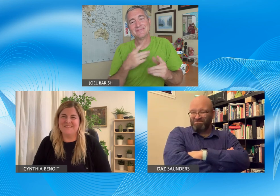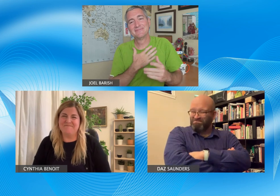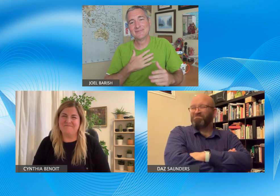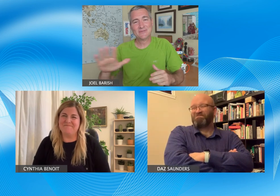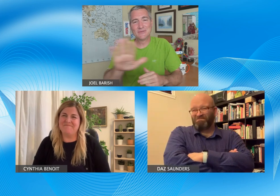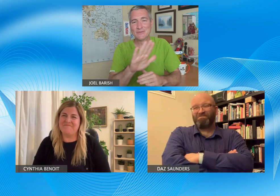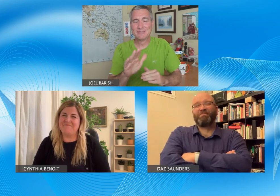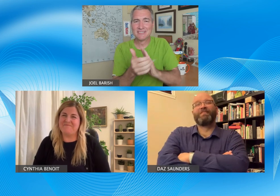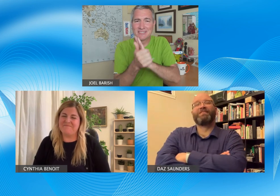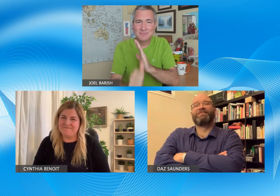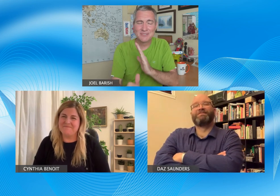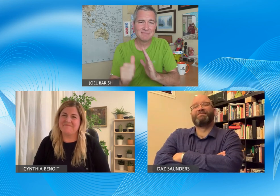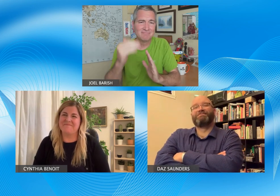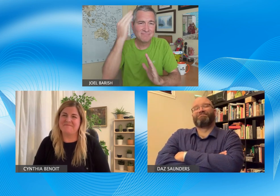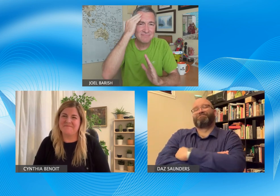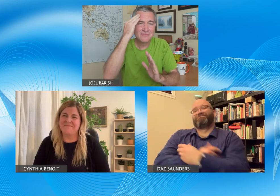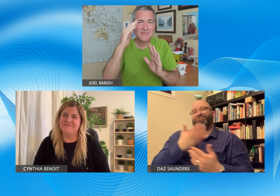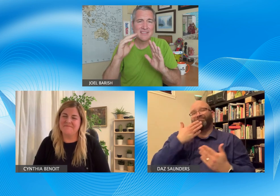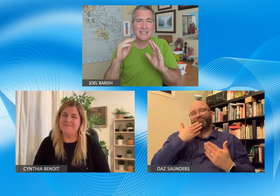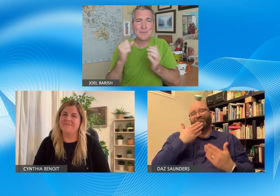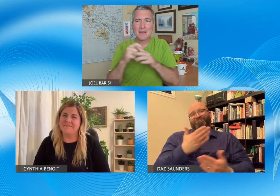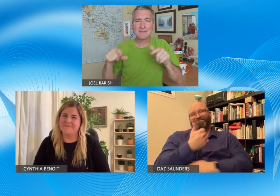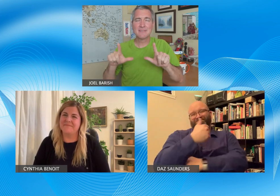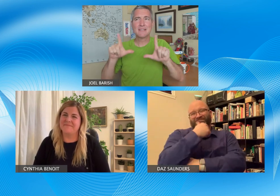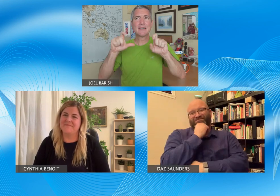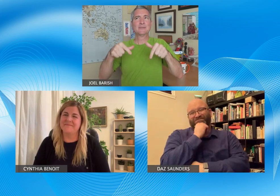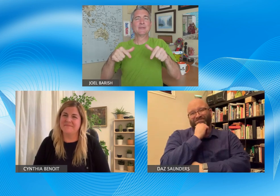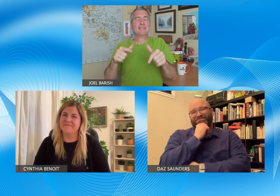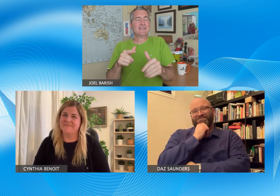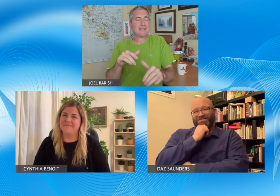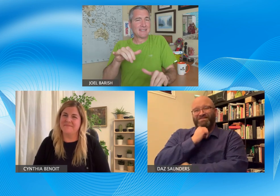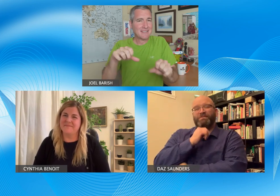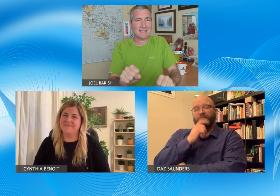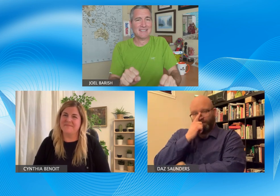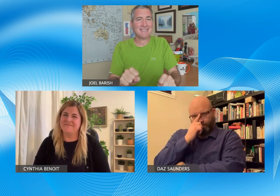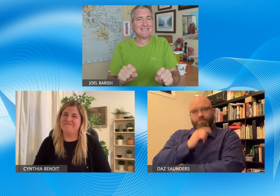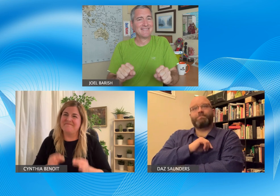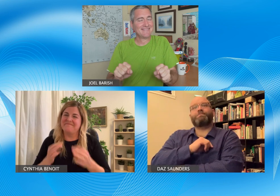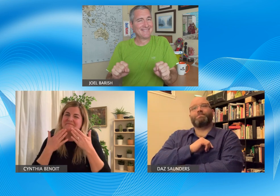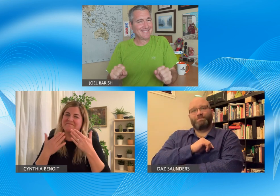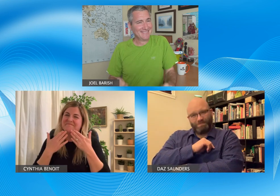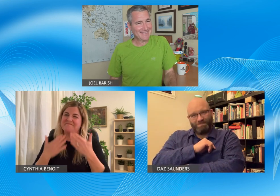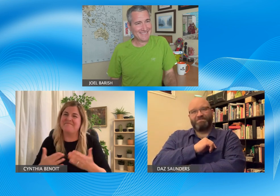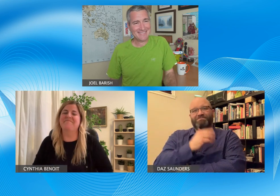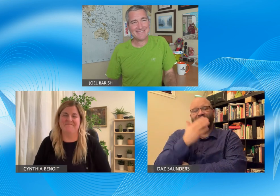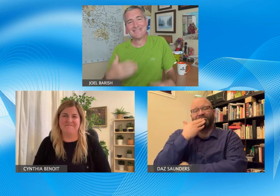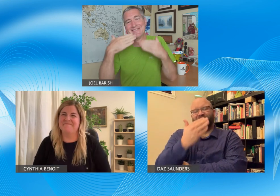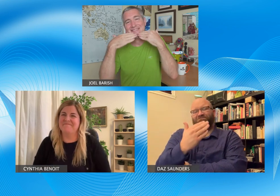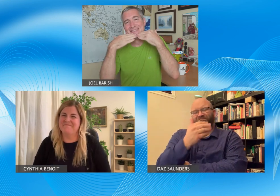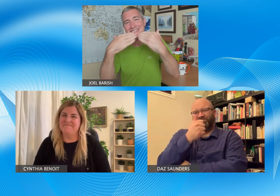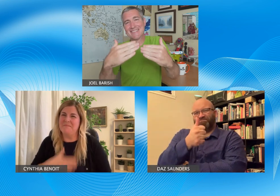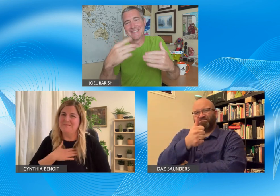I truly enjoyed listening to your expert knowledge of LSQ. It made this Vlog worthwhile. People should realize how widespread LSQ is in Canada. Thank you, thank you. Thank you. My pleasure!